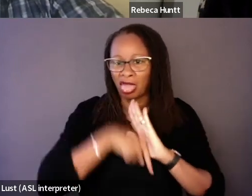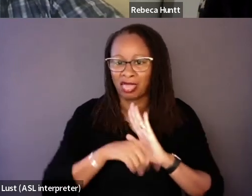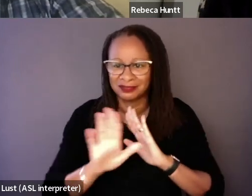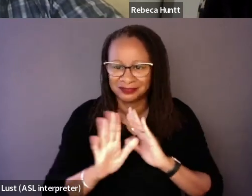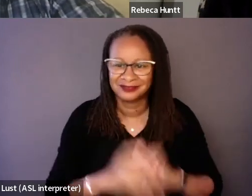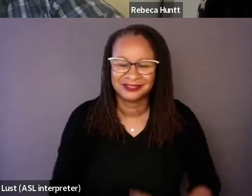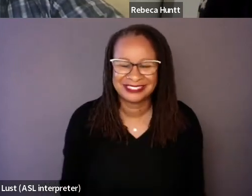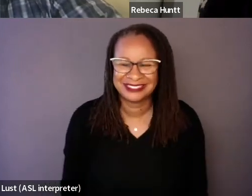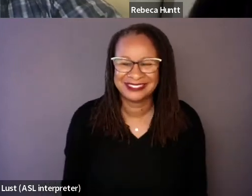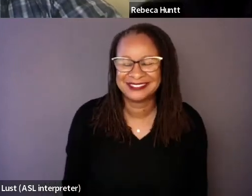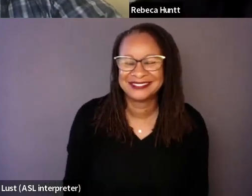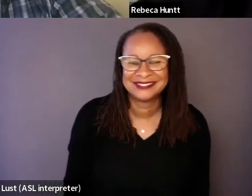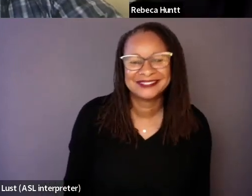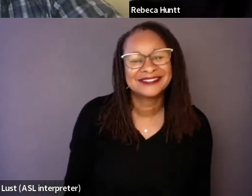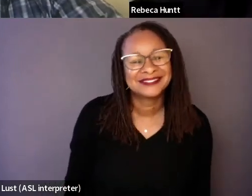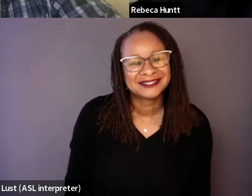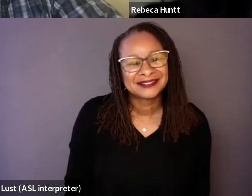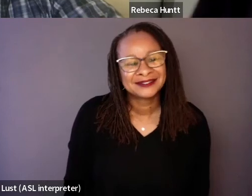totally.